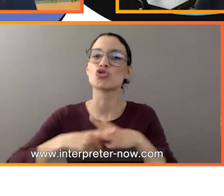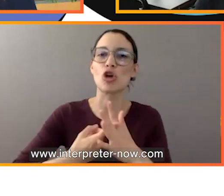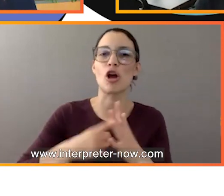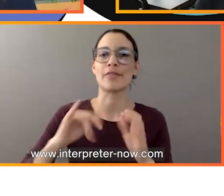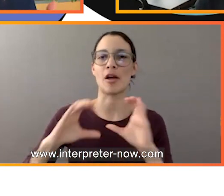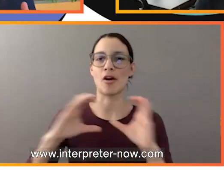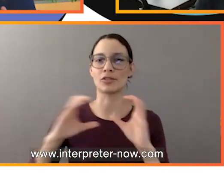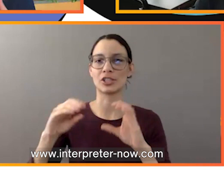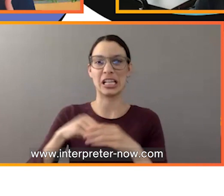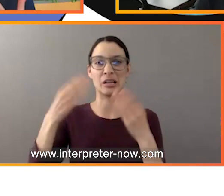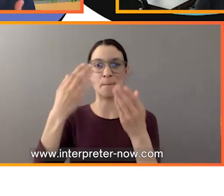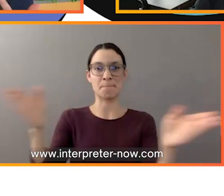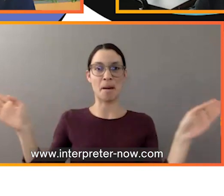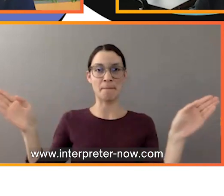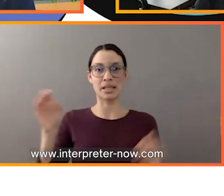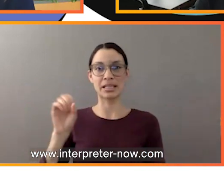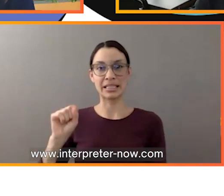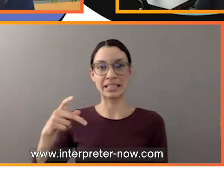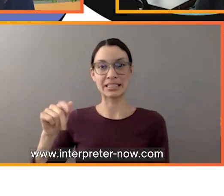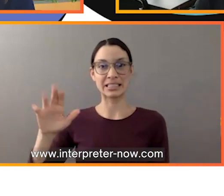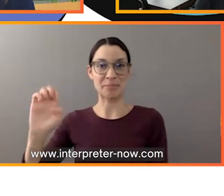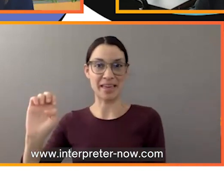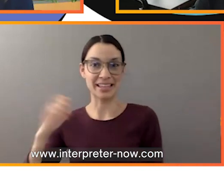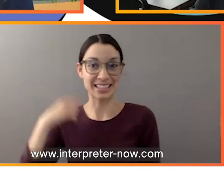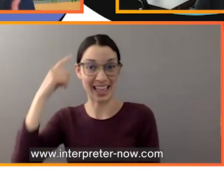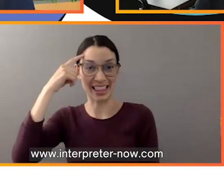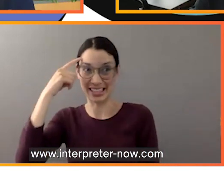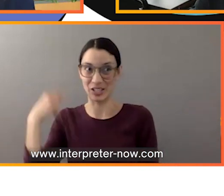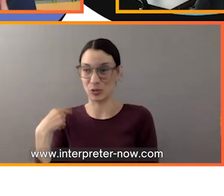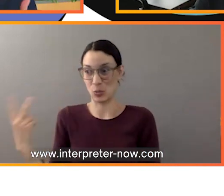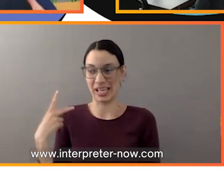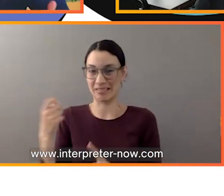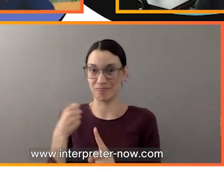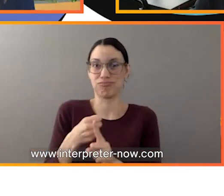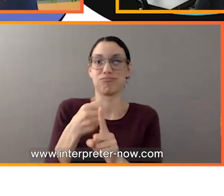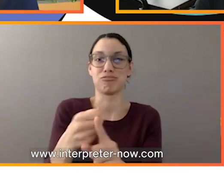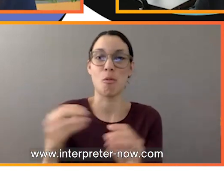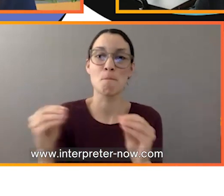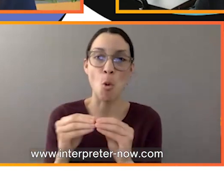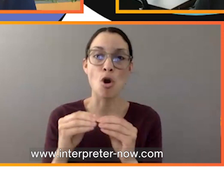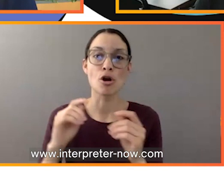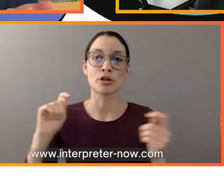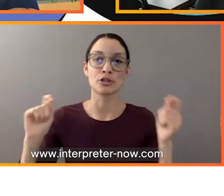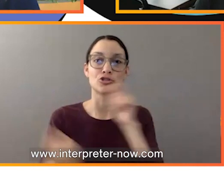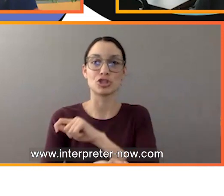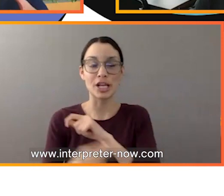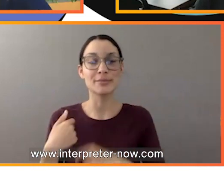space. There, I think we affected even more change, frankly, because we helped those local ecosystems